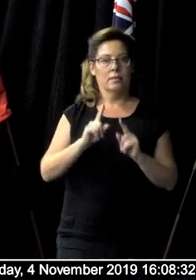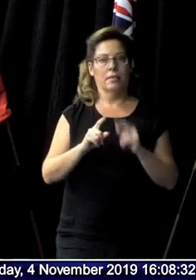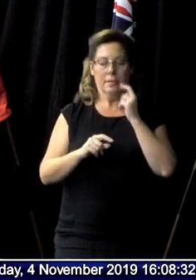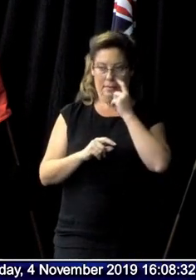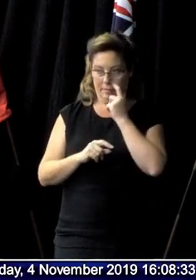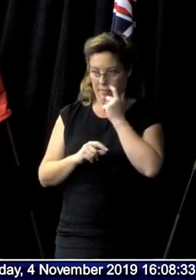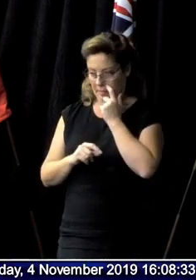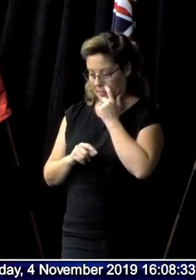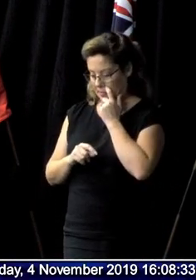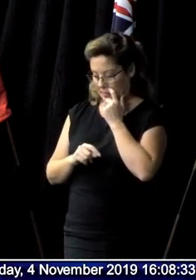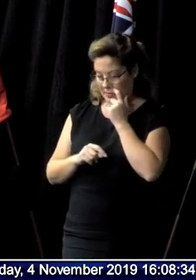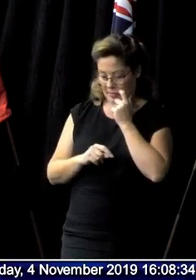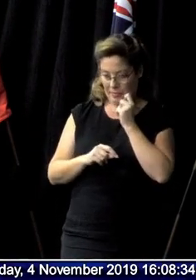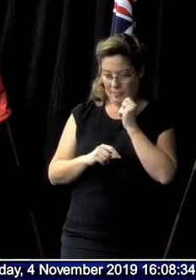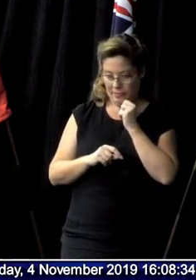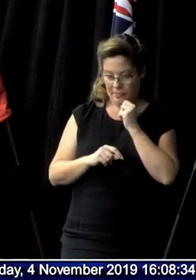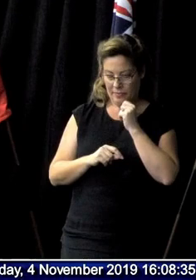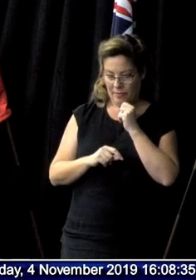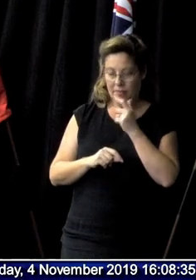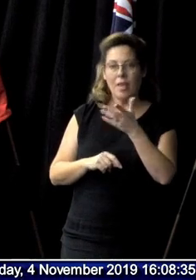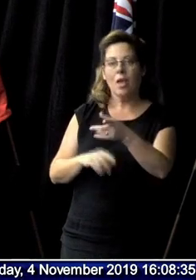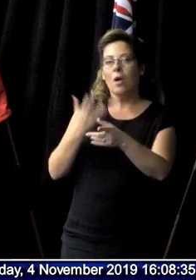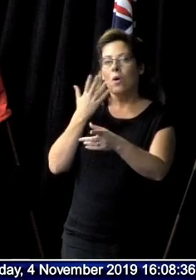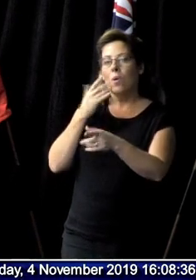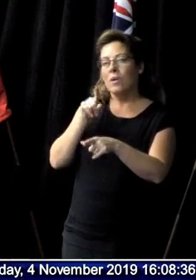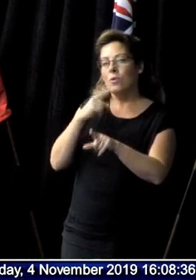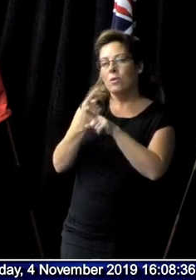suggested. When you were talking about educational resources available for the